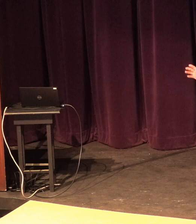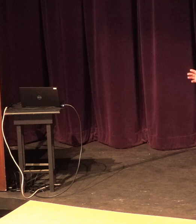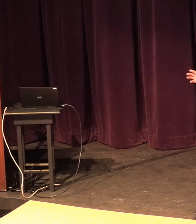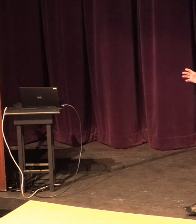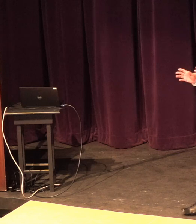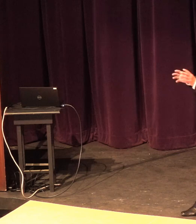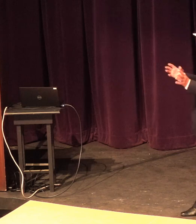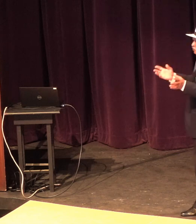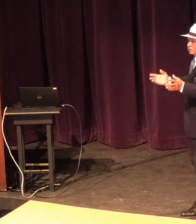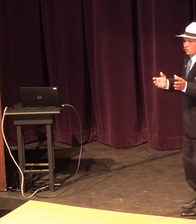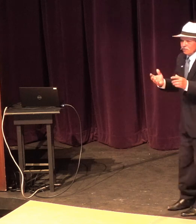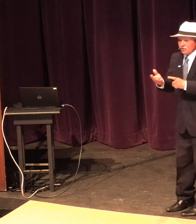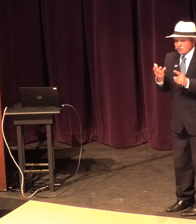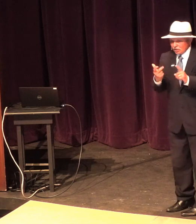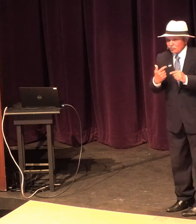And I think I have talked that